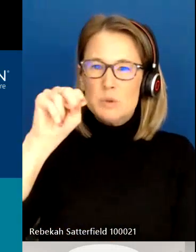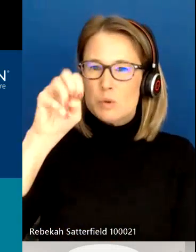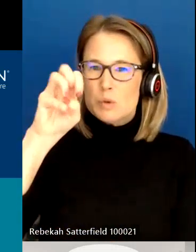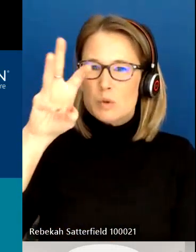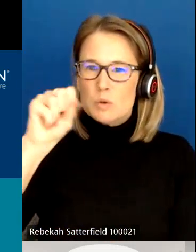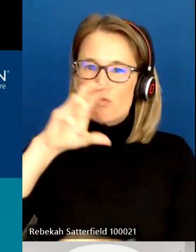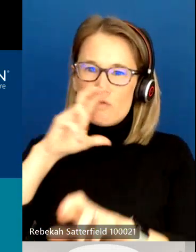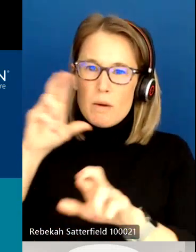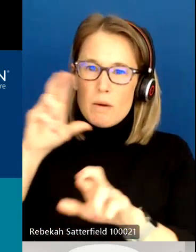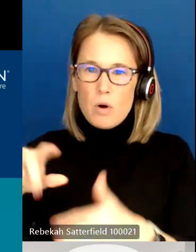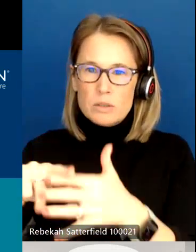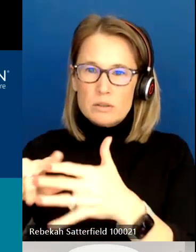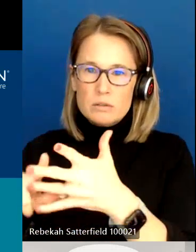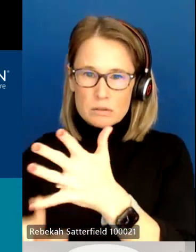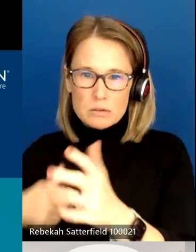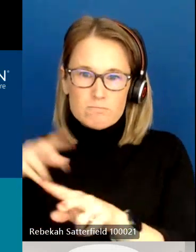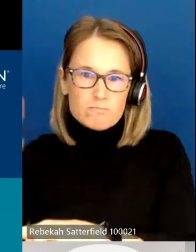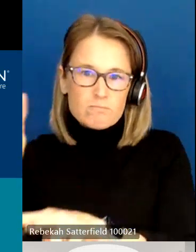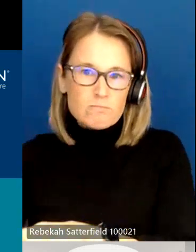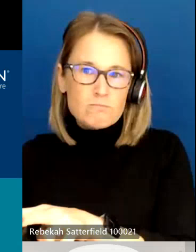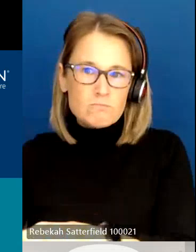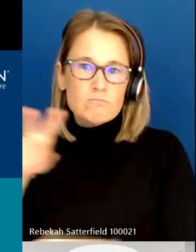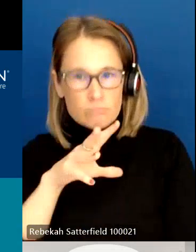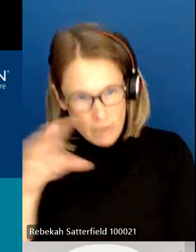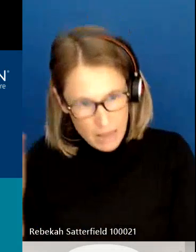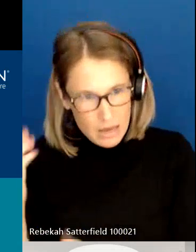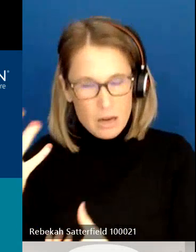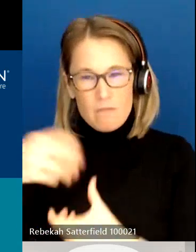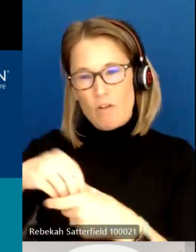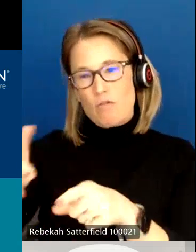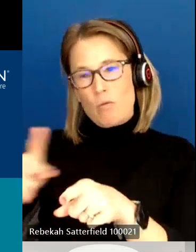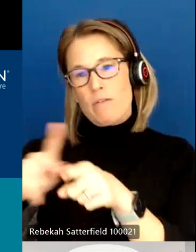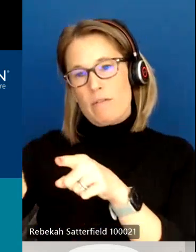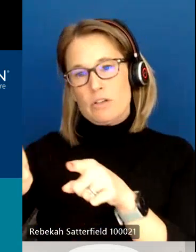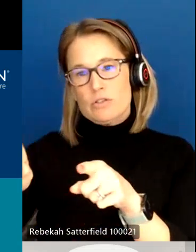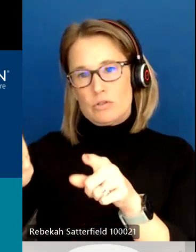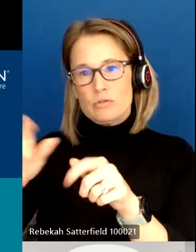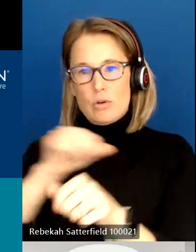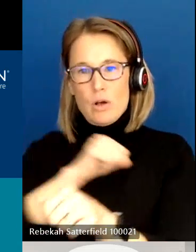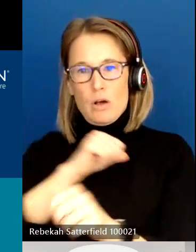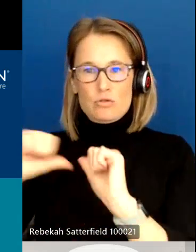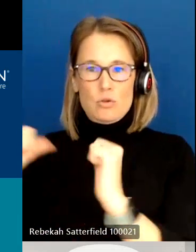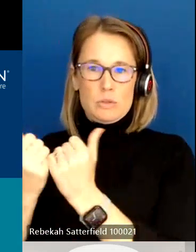different tools and be involved in professional associations that um are are focused on this